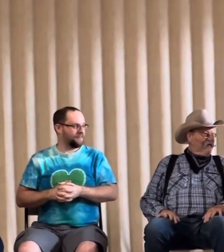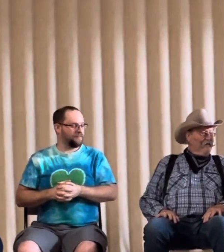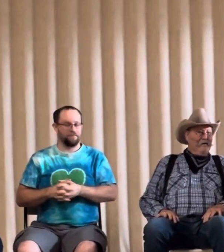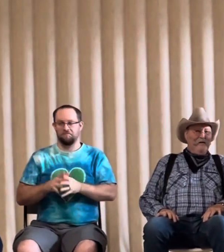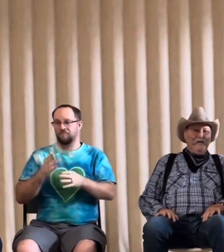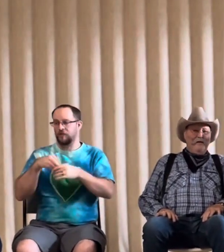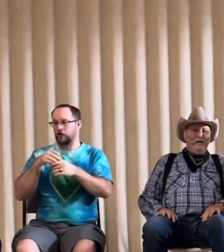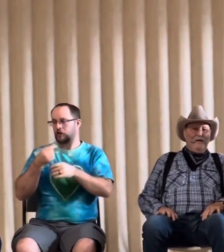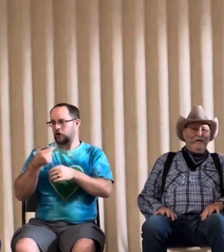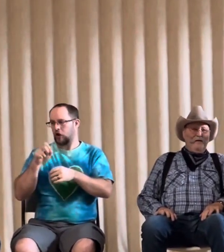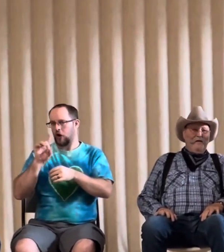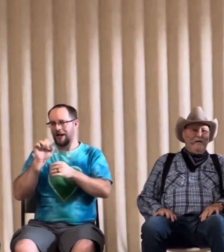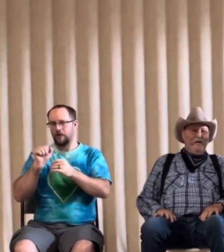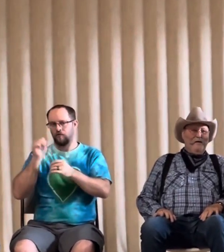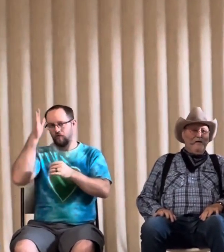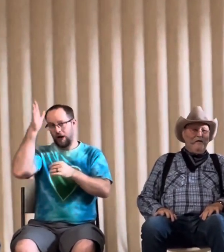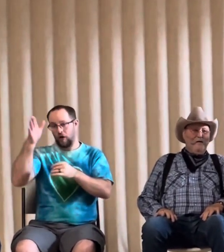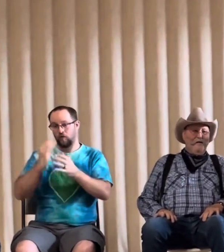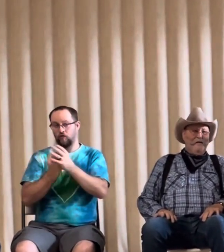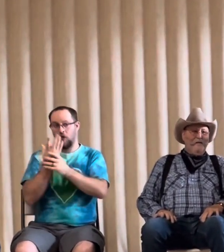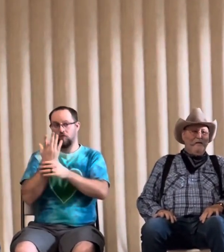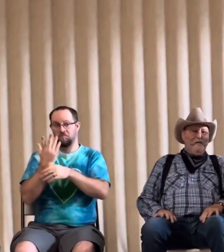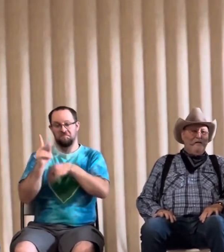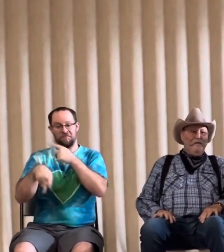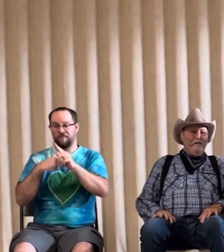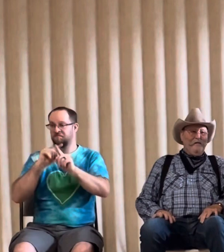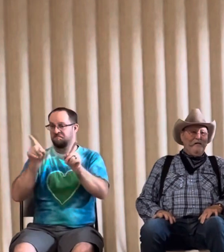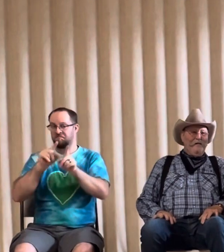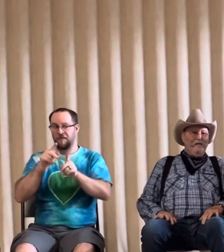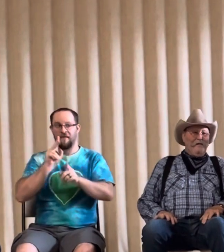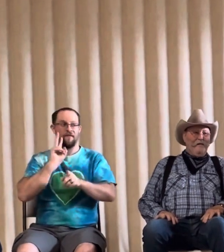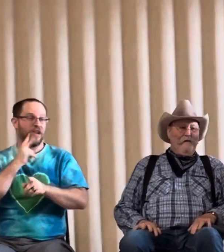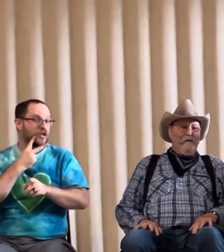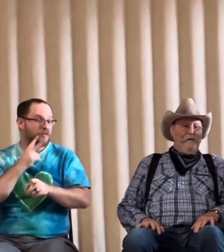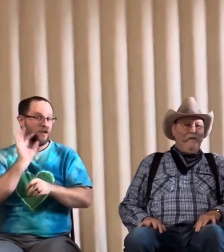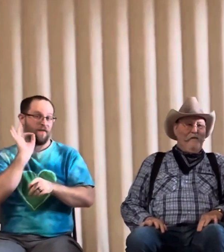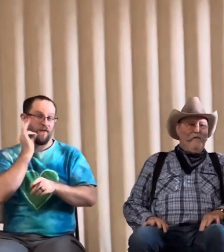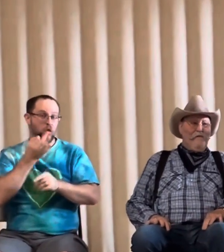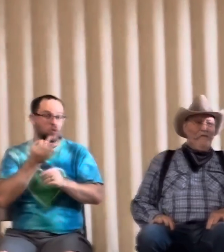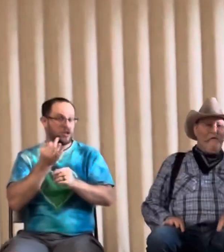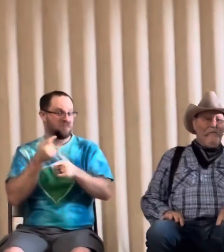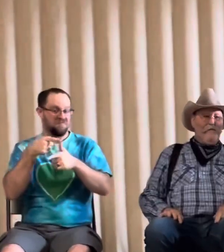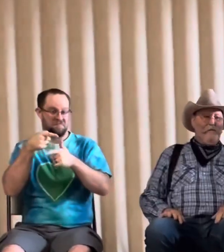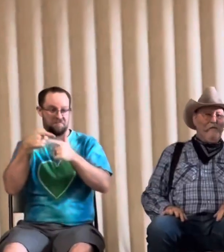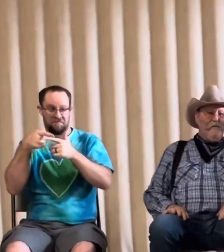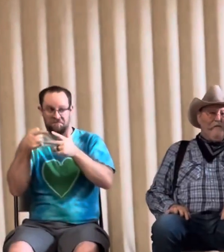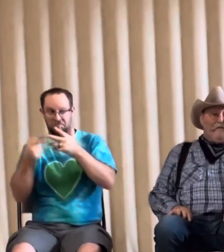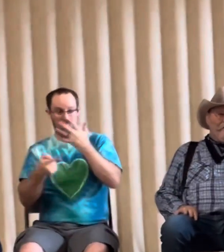In the garden, Grandad grows all kinds of fruits and vegetables. They have some sunflowers, some carrots.